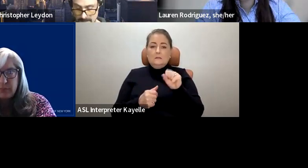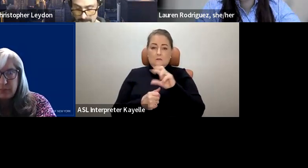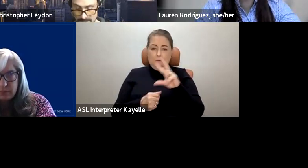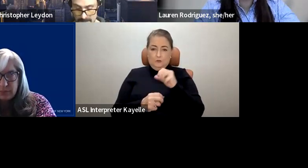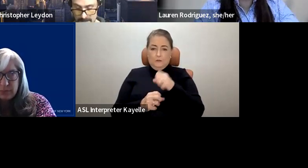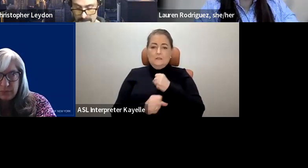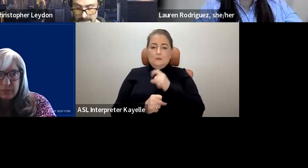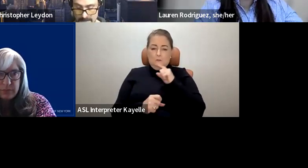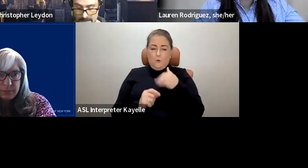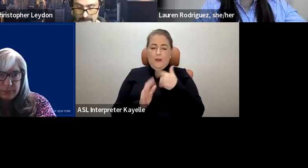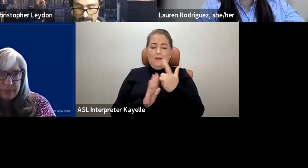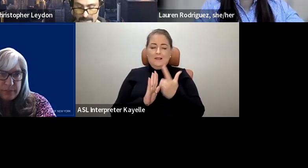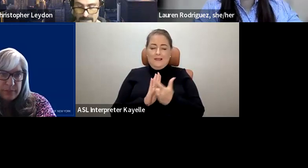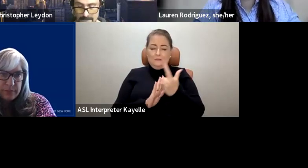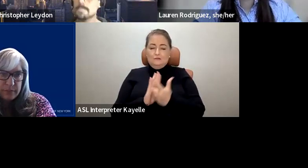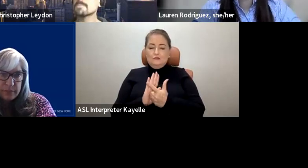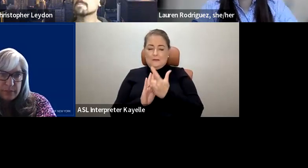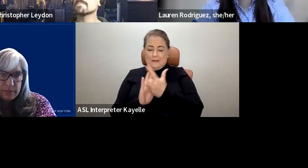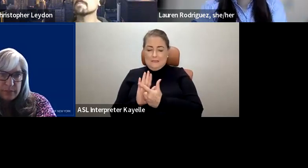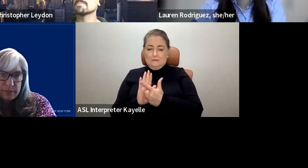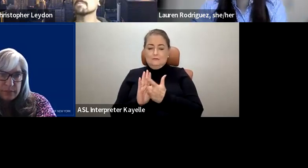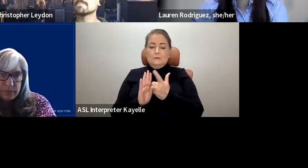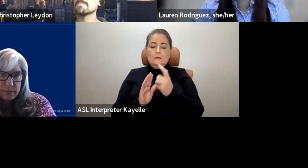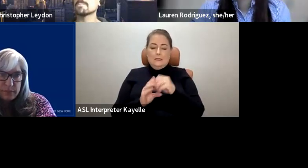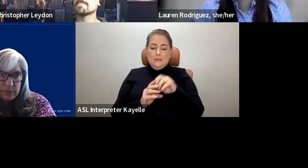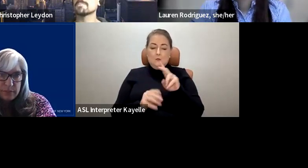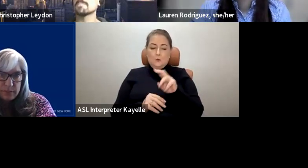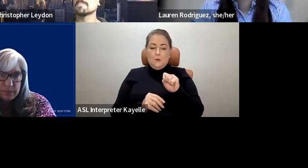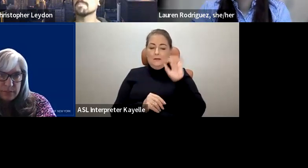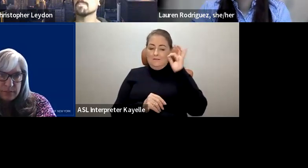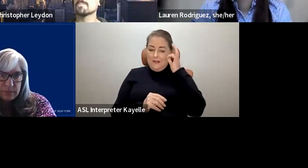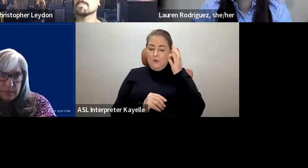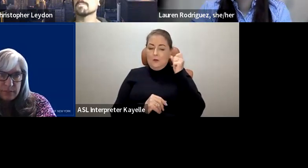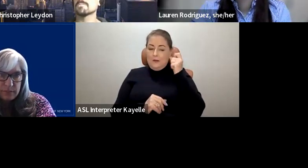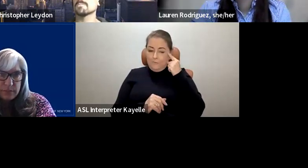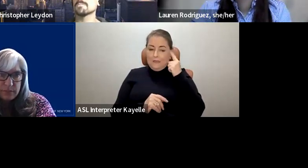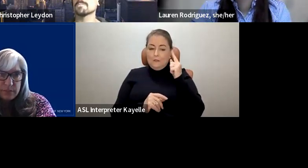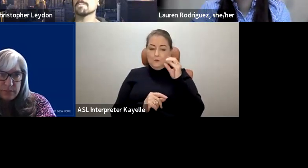is legislation in the US federal government to update and codify